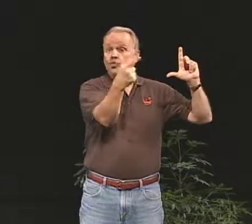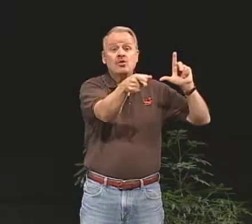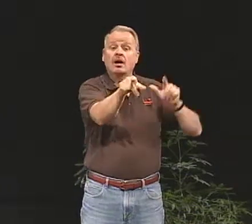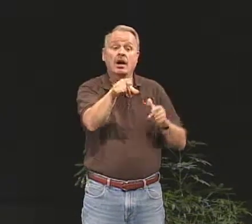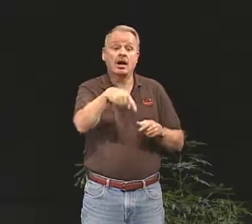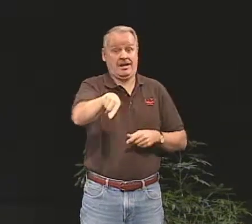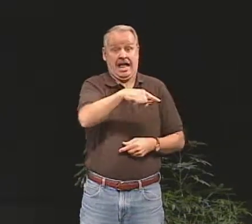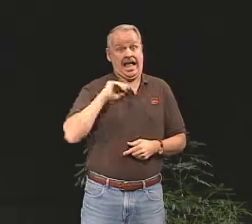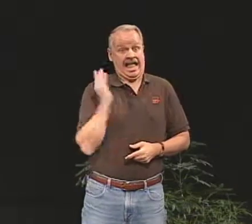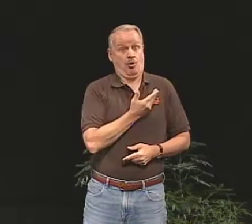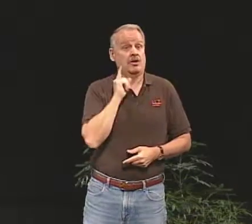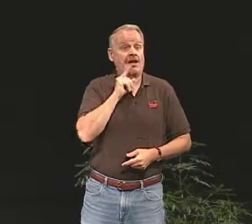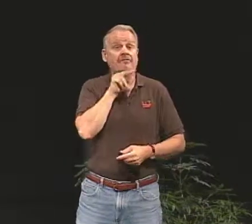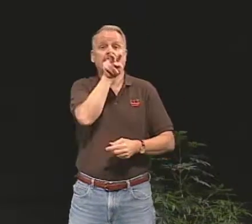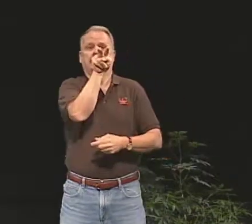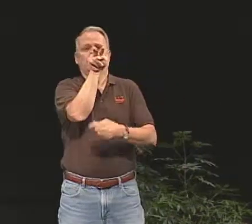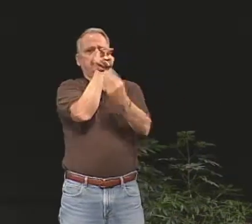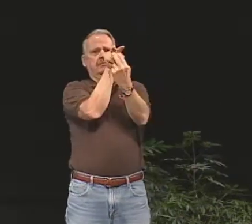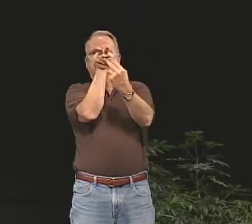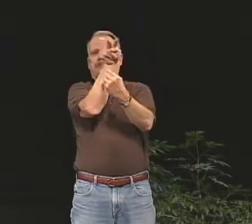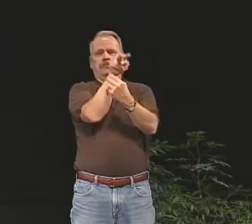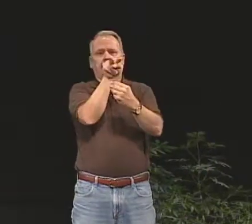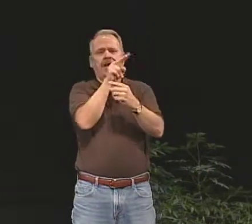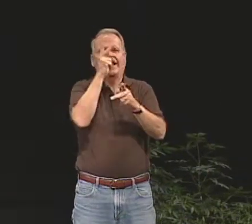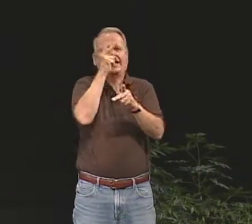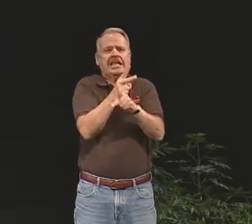And so with this technology for a deaf student,